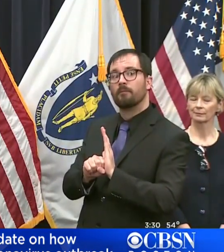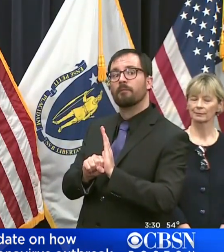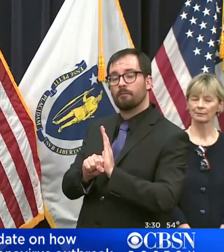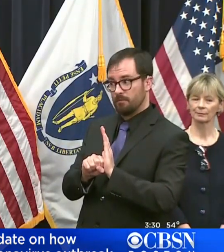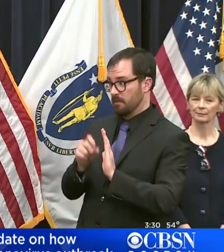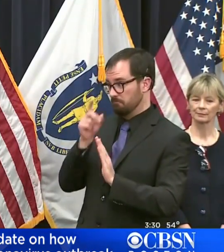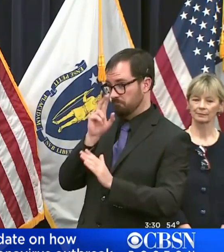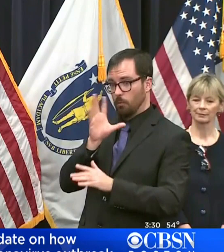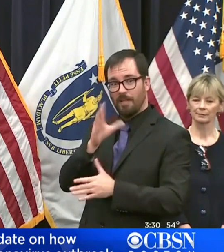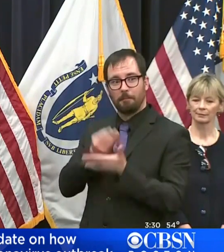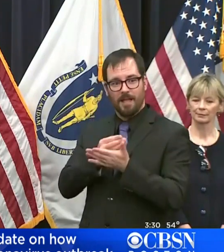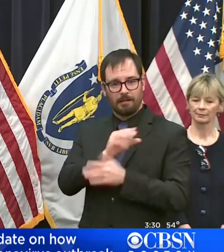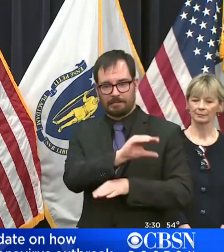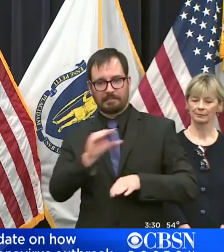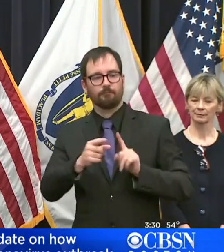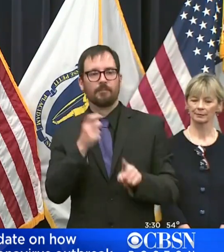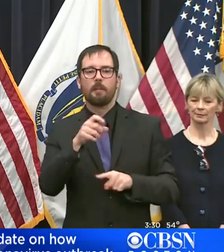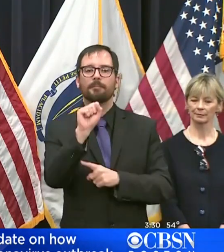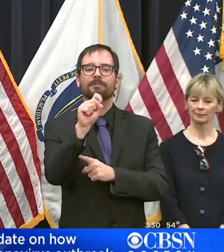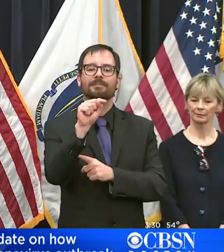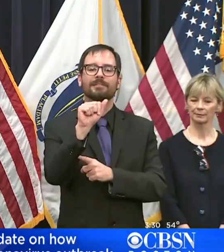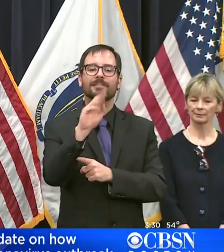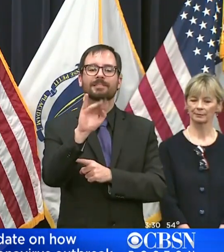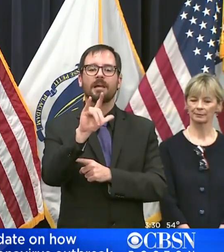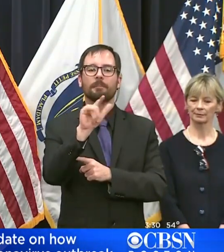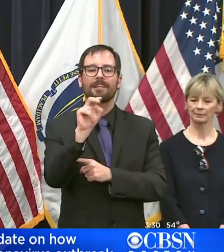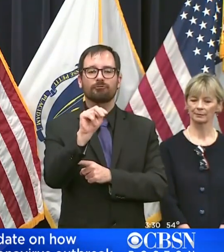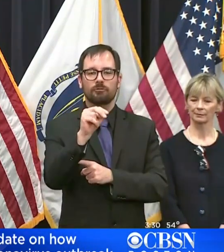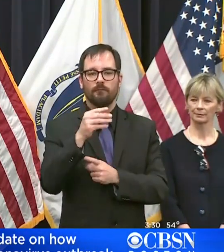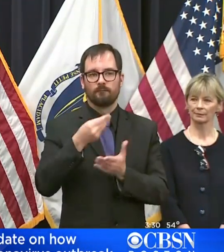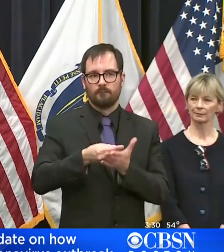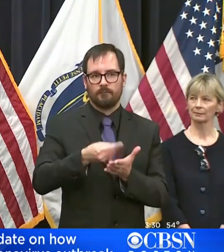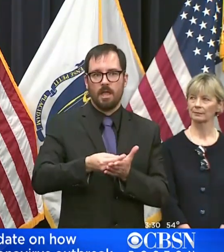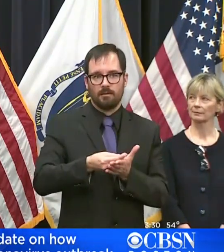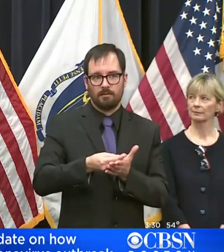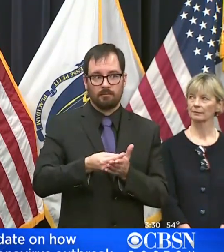UM, YOU KNOW WE ARE RUNNING ALL KINDS OF MODELS AT THIS